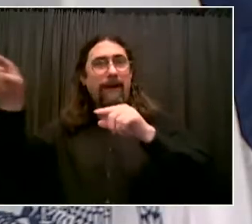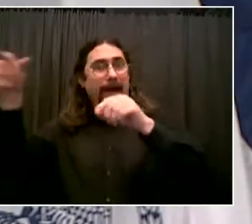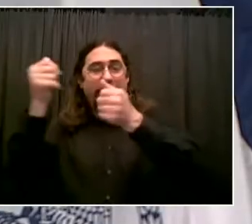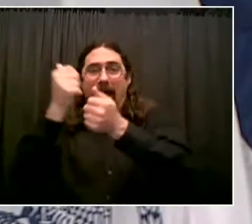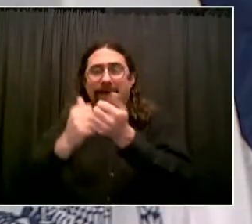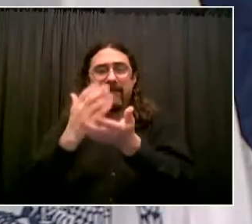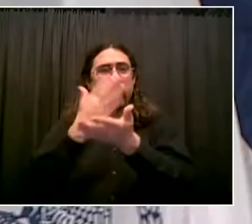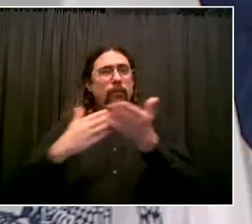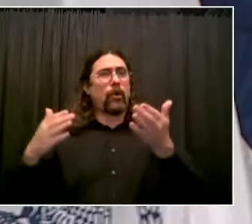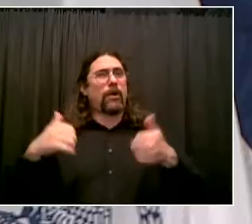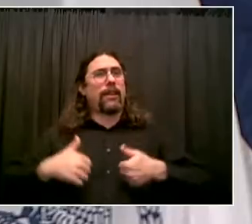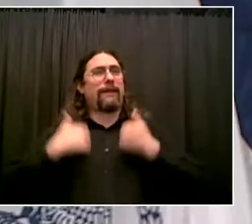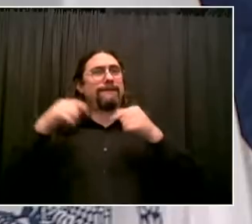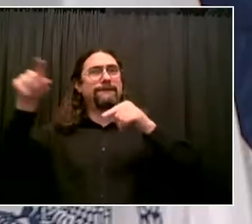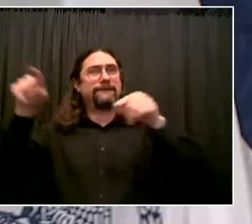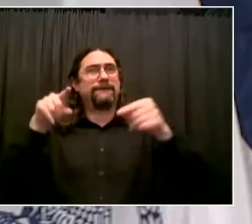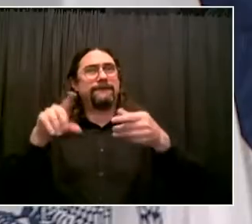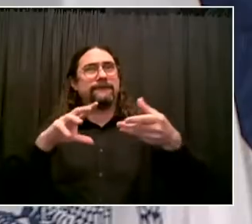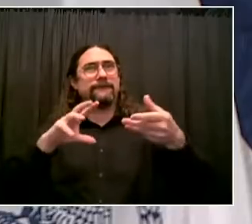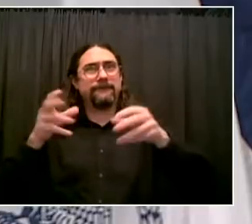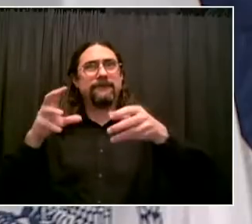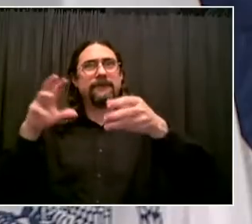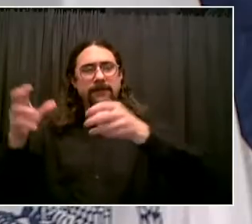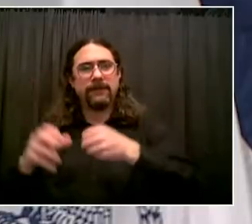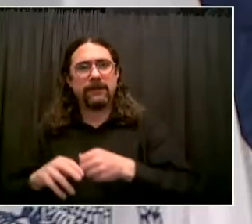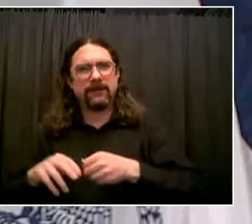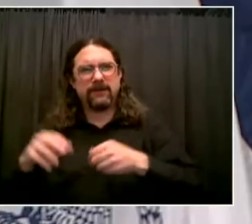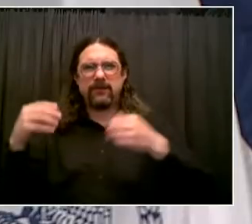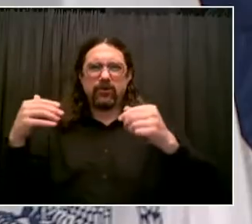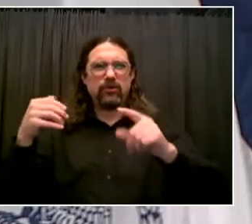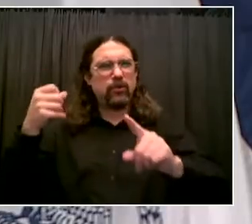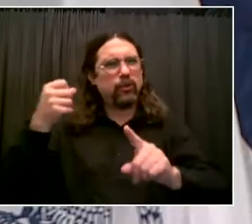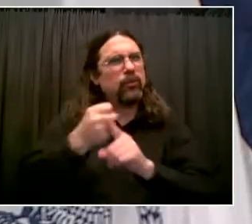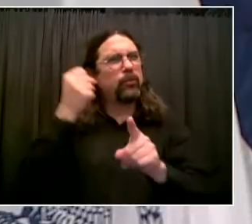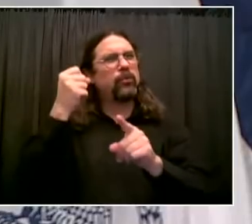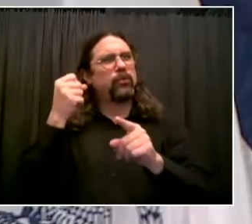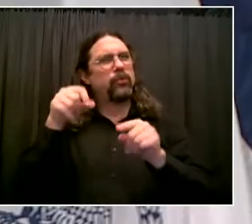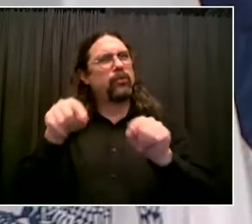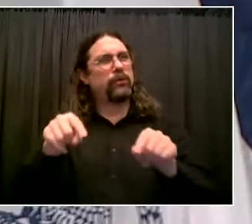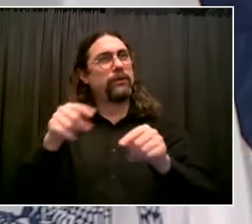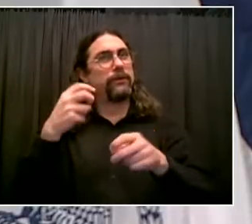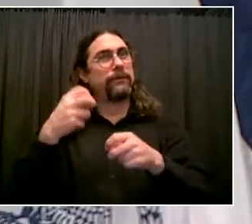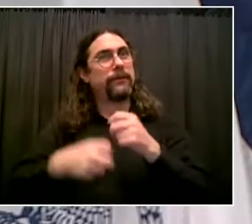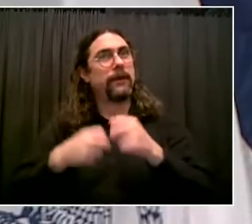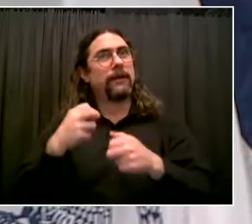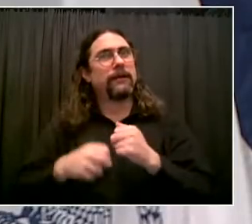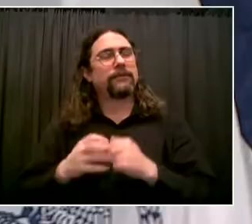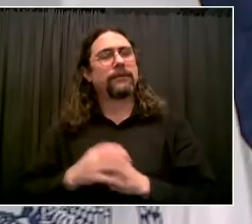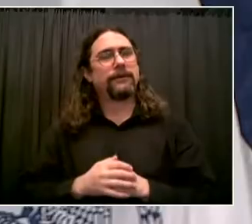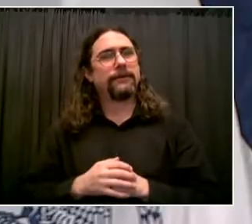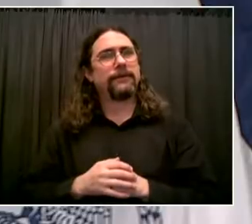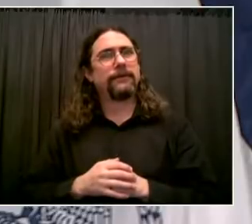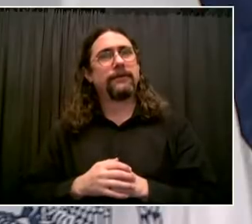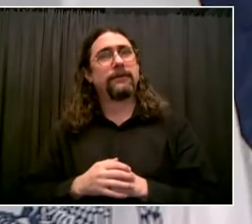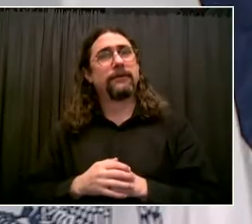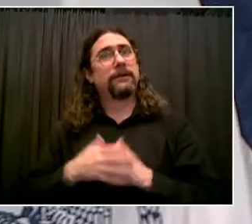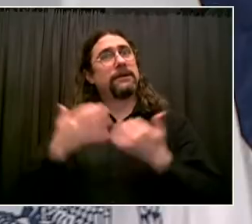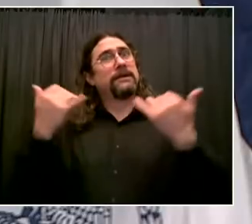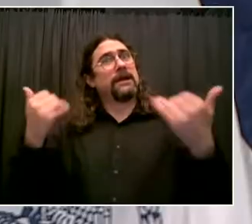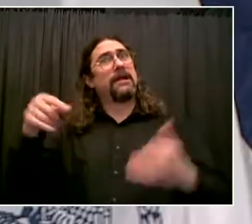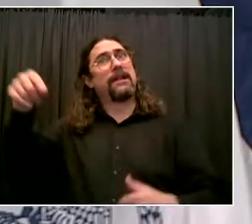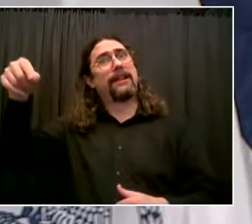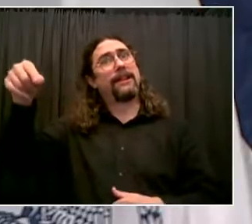OF FIGURE OUT A